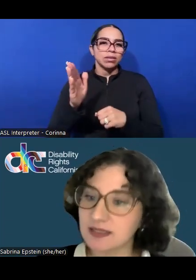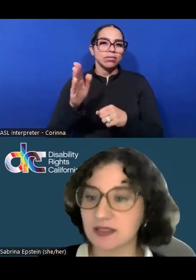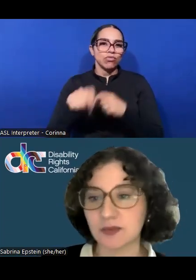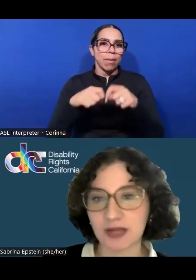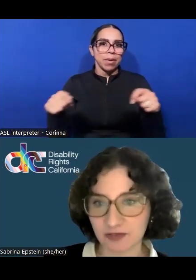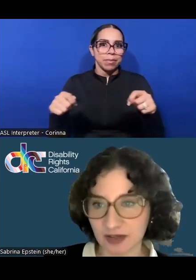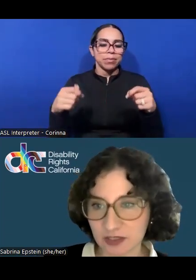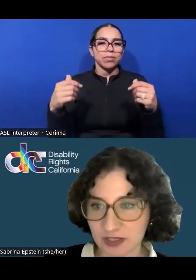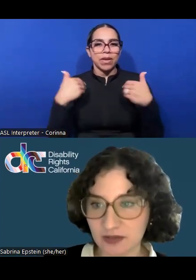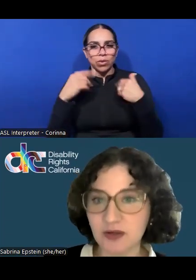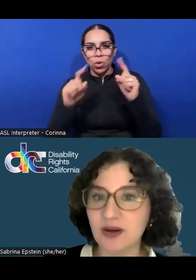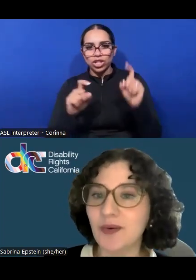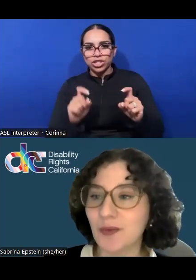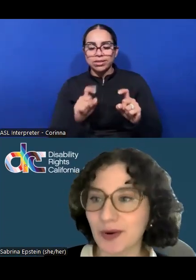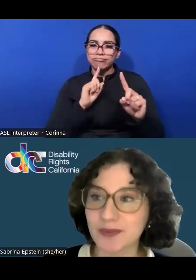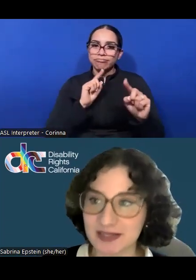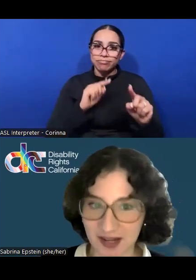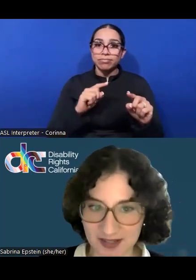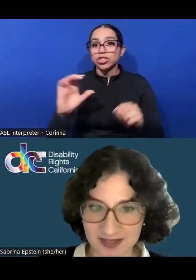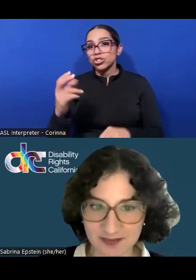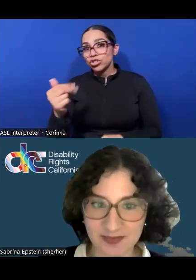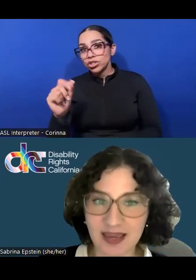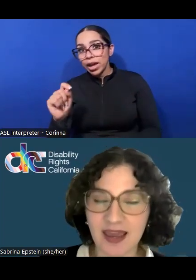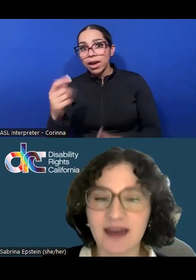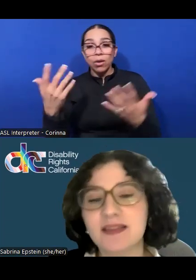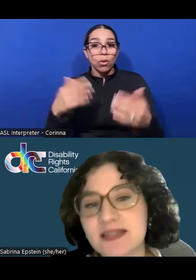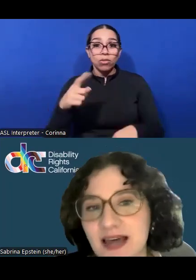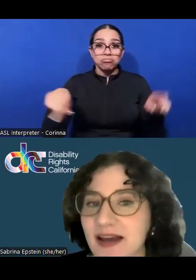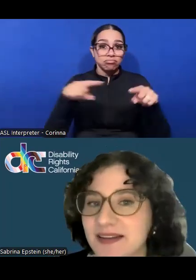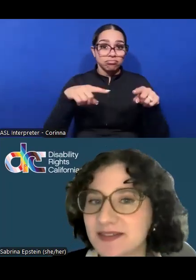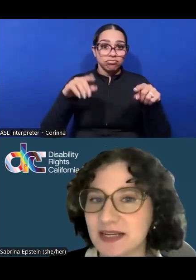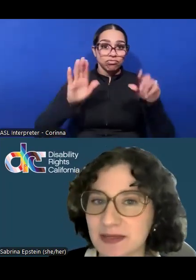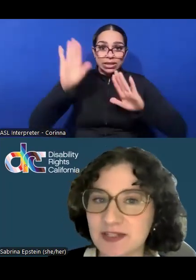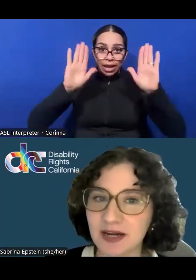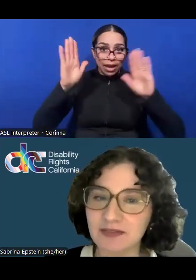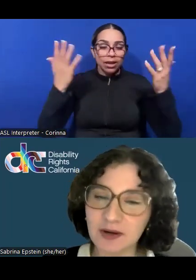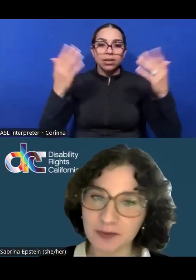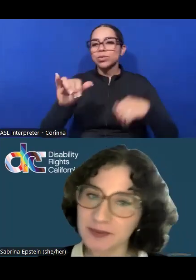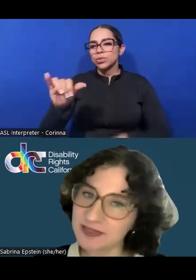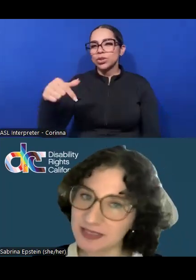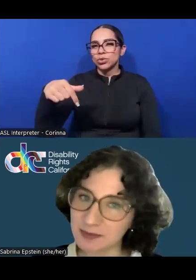the Q&A function or raised hands. And on this slide there's an image of a group of disabled